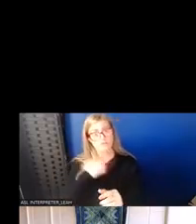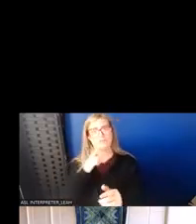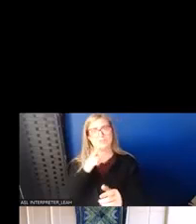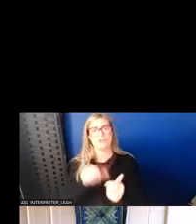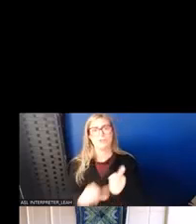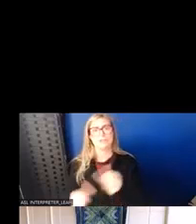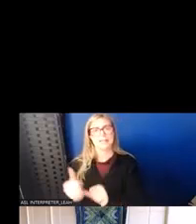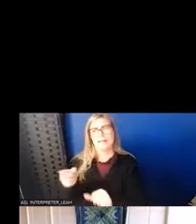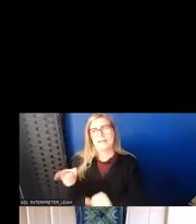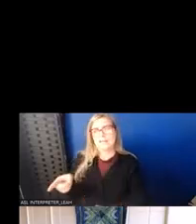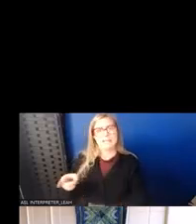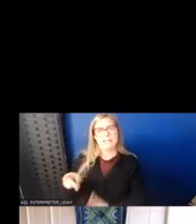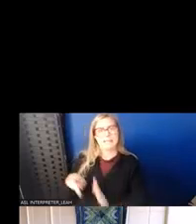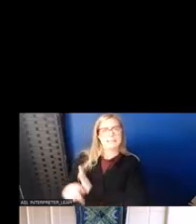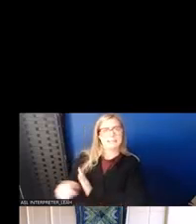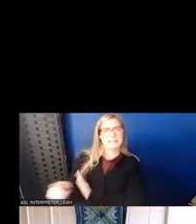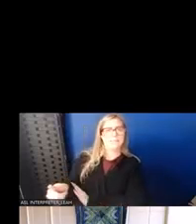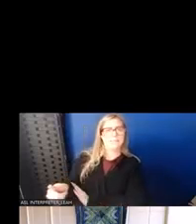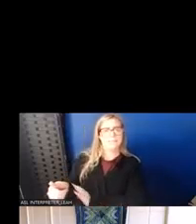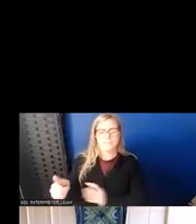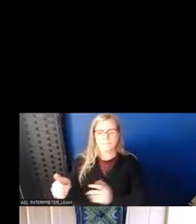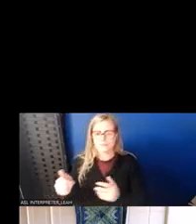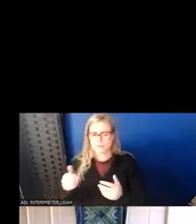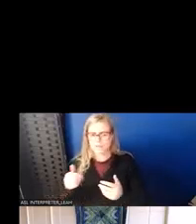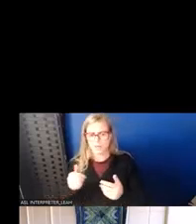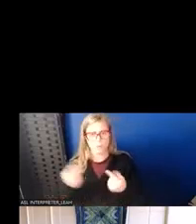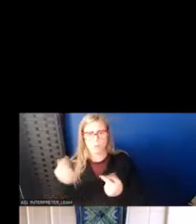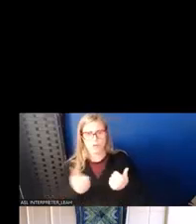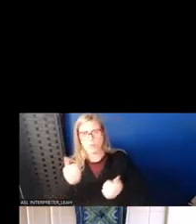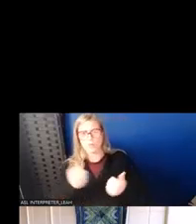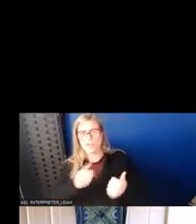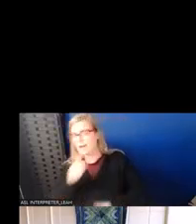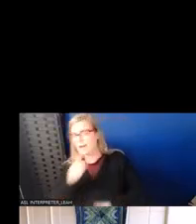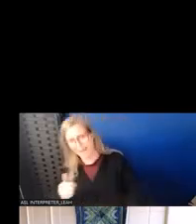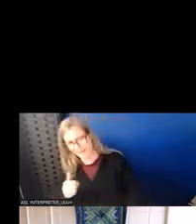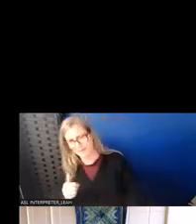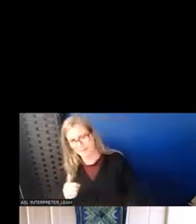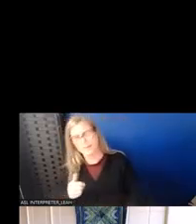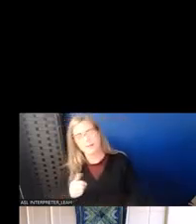And that complex multi-level network analysis has actually